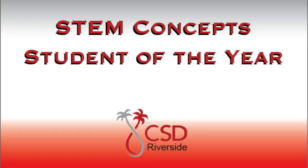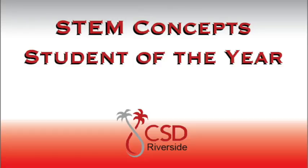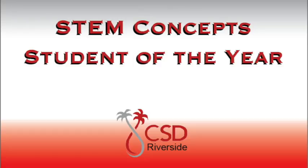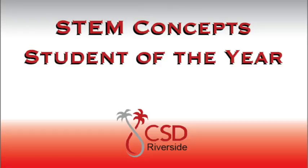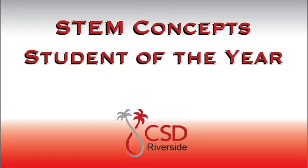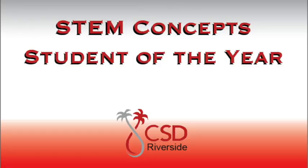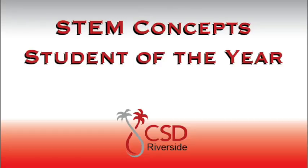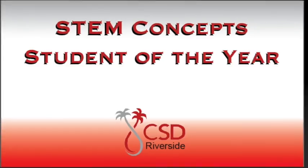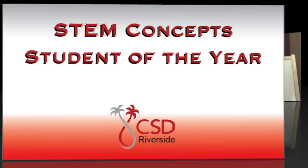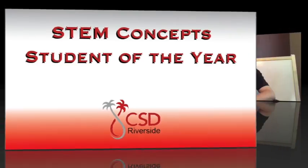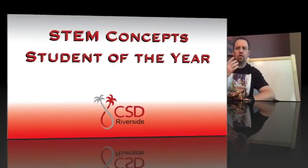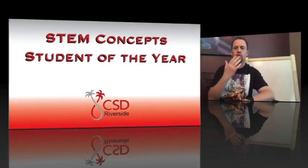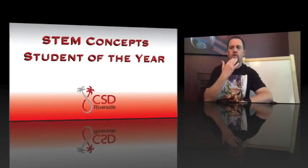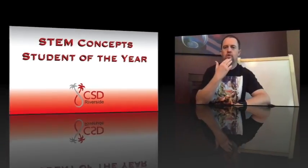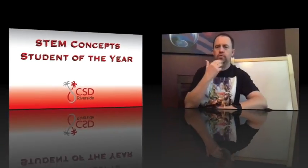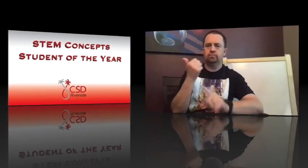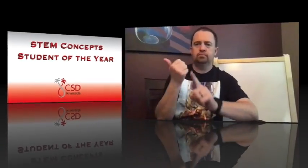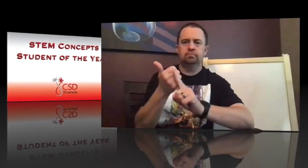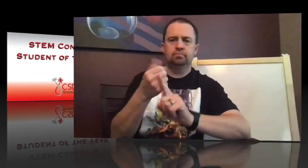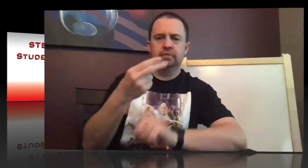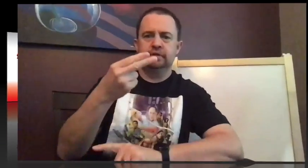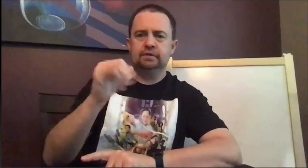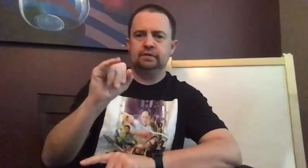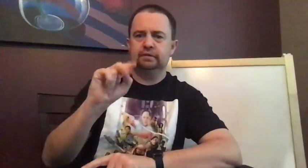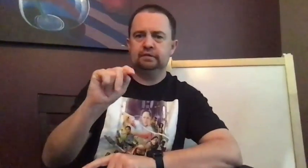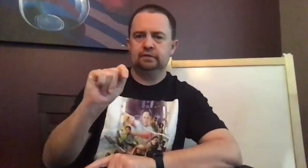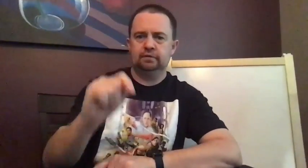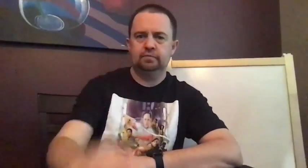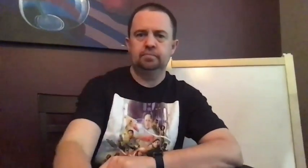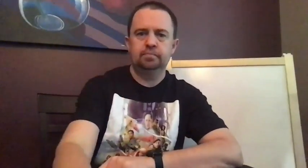Colour hit.